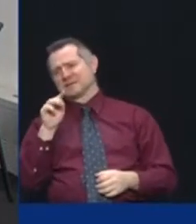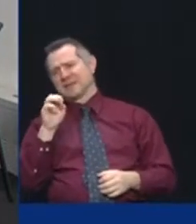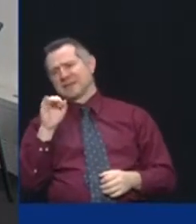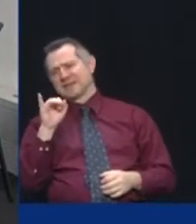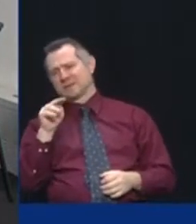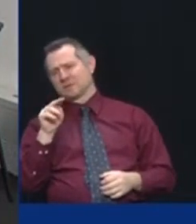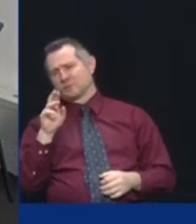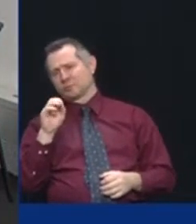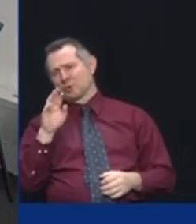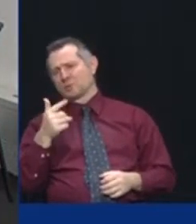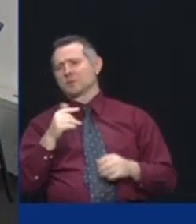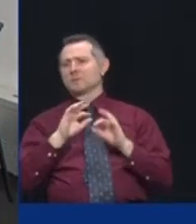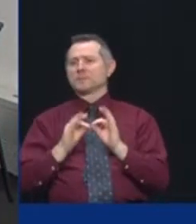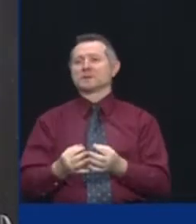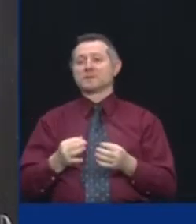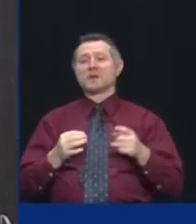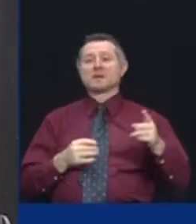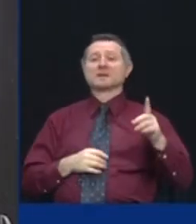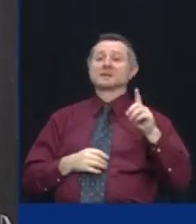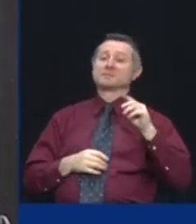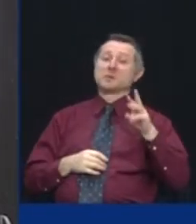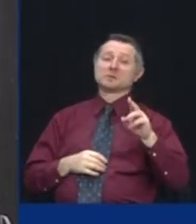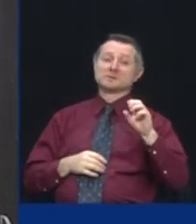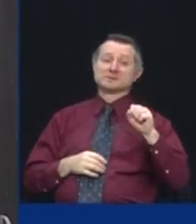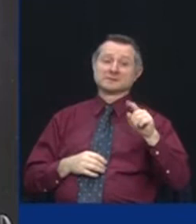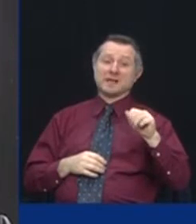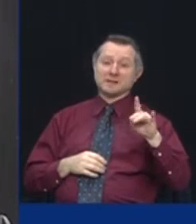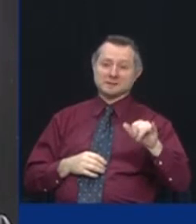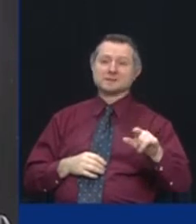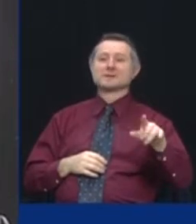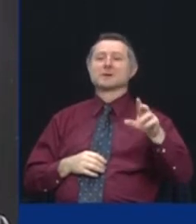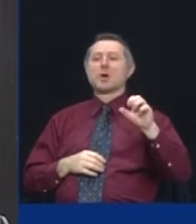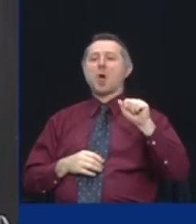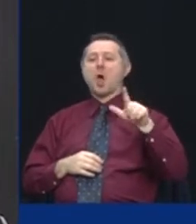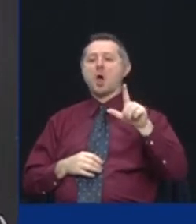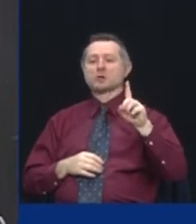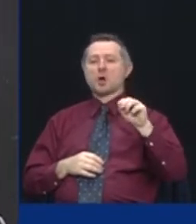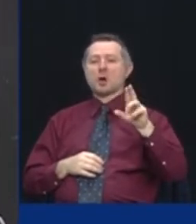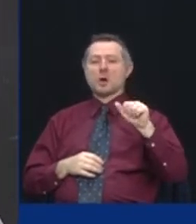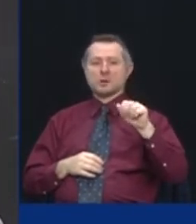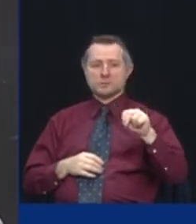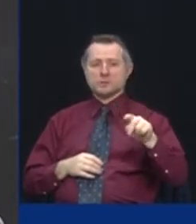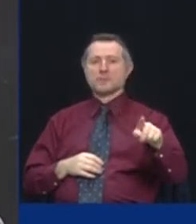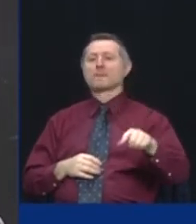CONGRATULATIONS ON HOW YOU HAVE BEEN PLAYING. AND THANK THE STEINBRENNERS FOR ME.